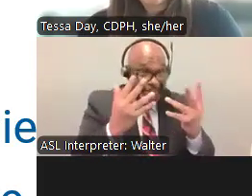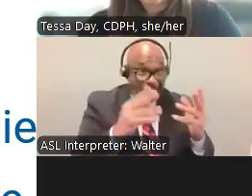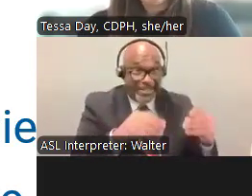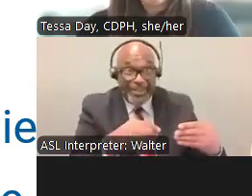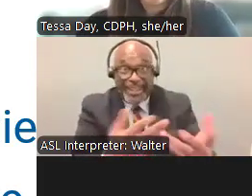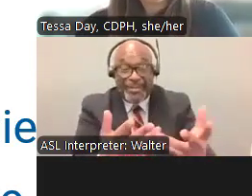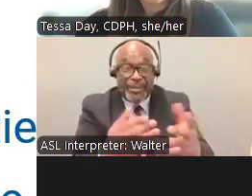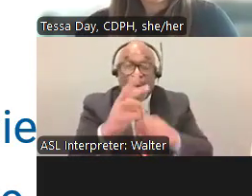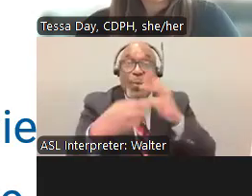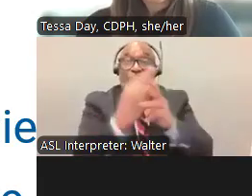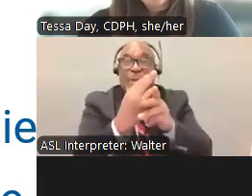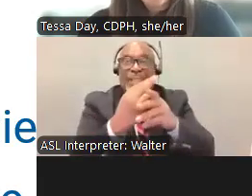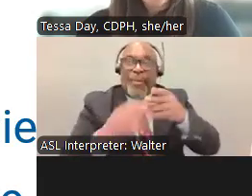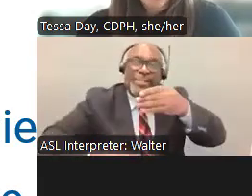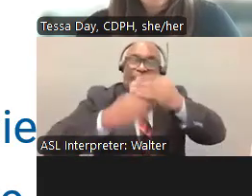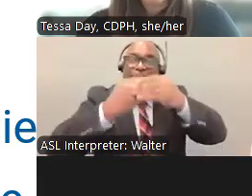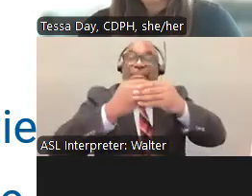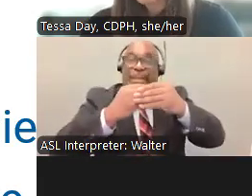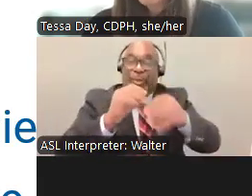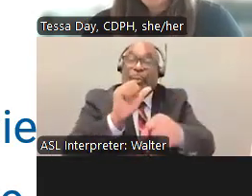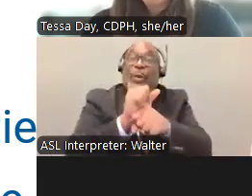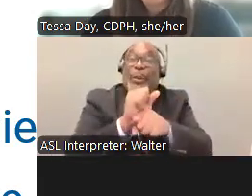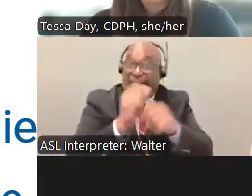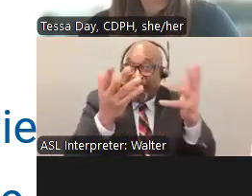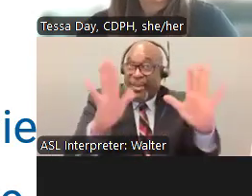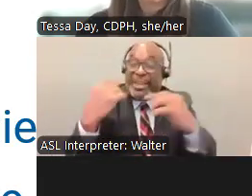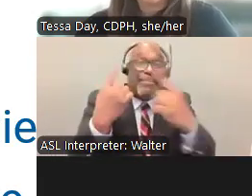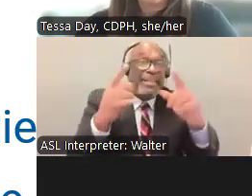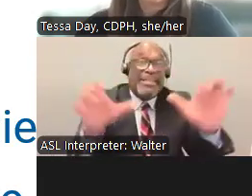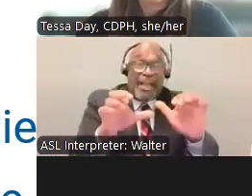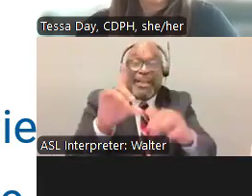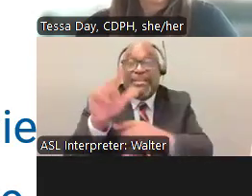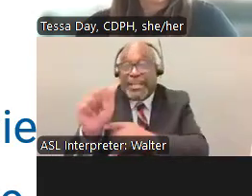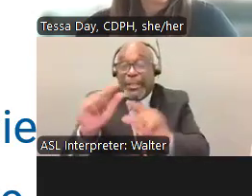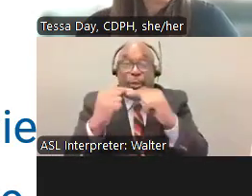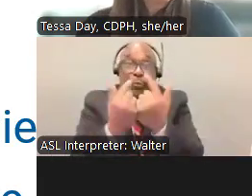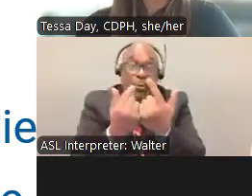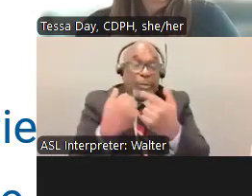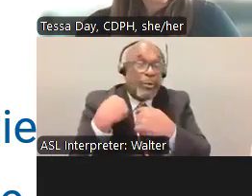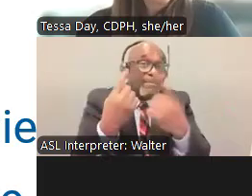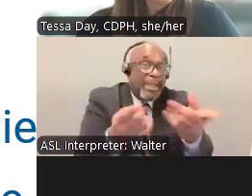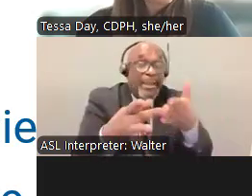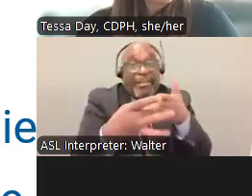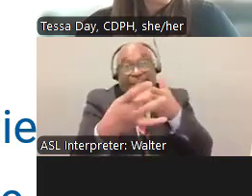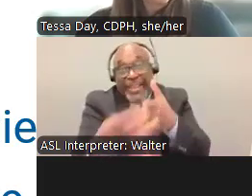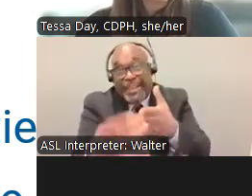13:37:59 and compliment the work that's 13:38:01 already being done by disability 13:38:02 groups who have been leading 13:38:05 these conversations for years.